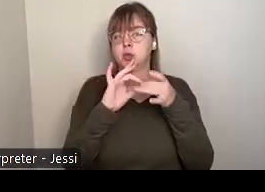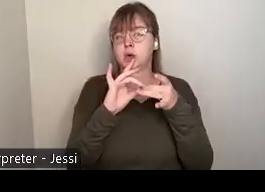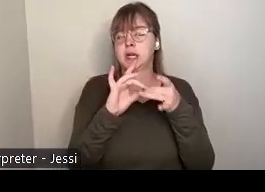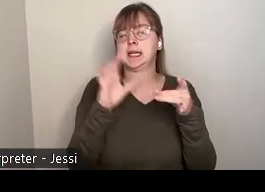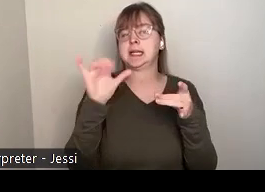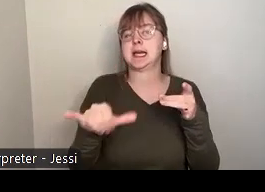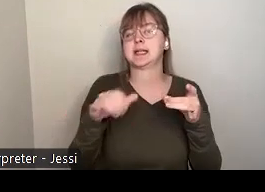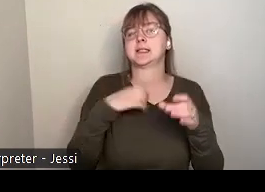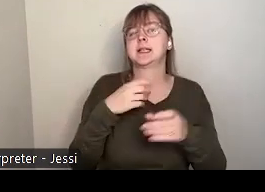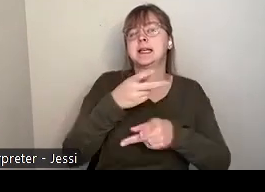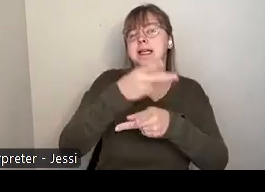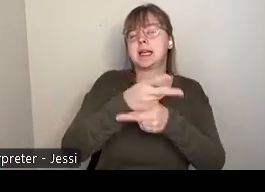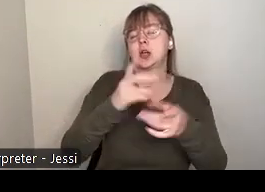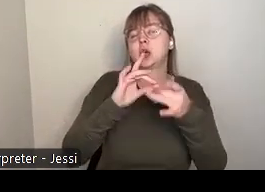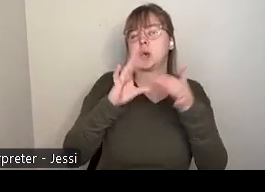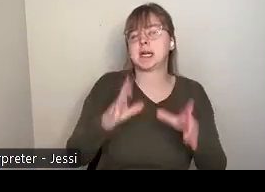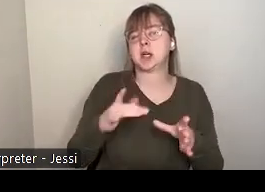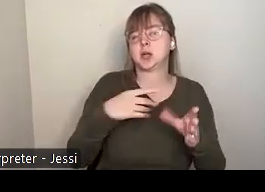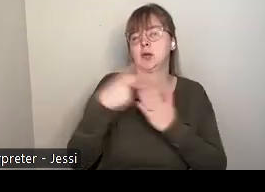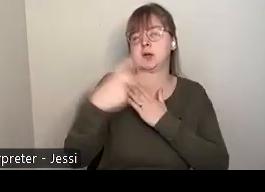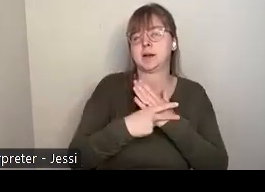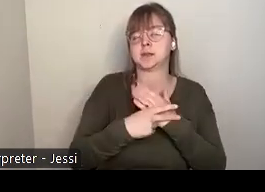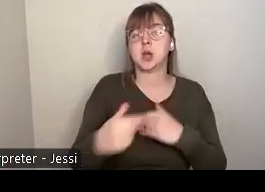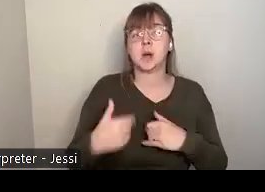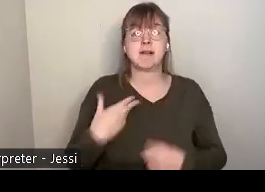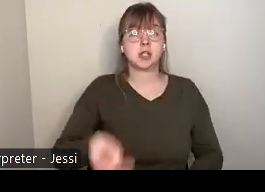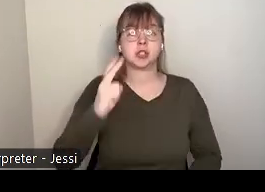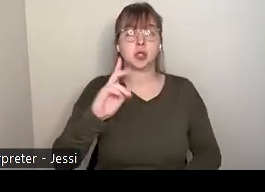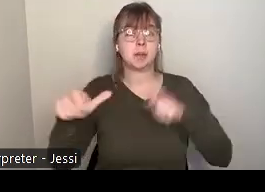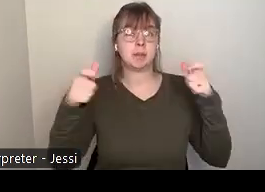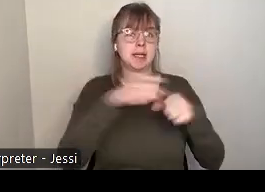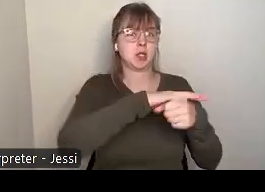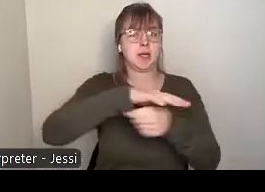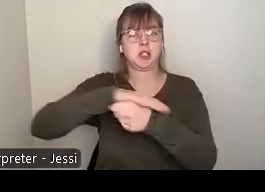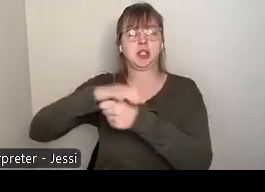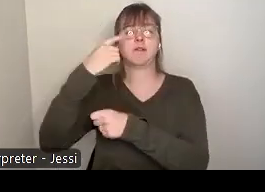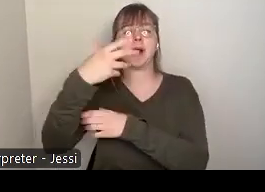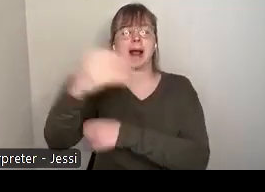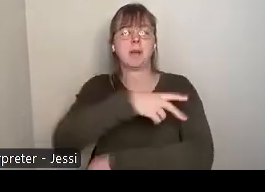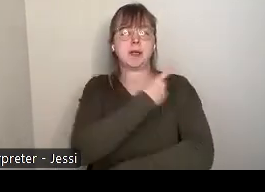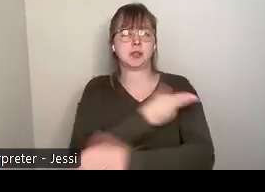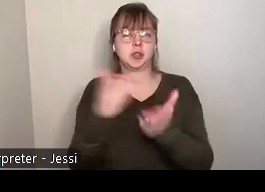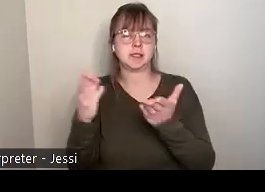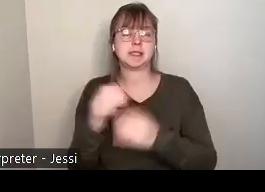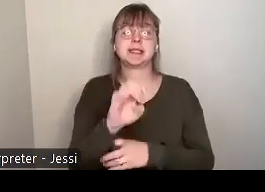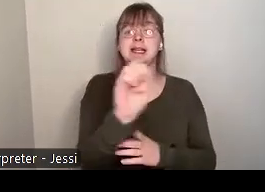outpatient services we've got two large uh locations one at East River Road and one at South